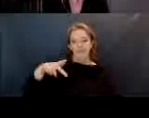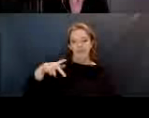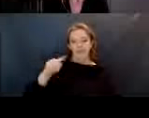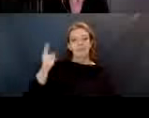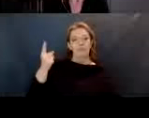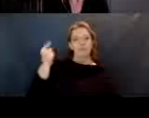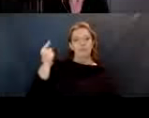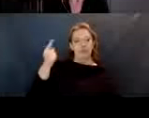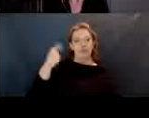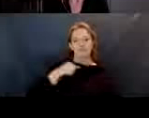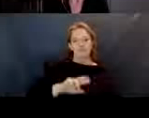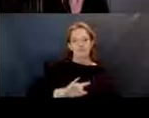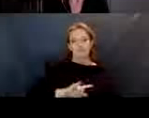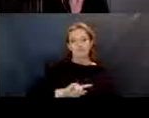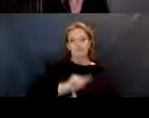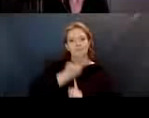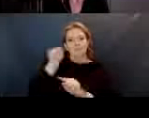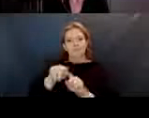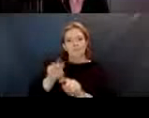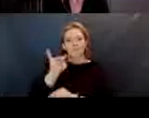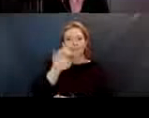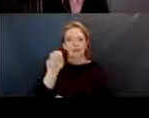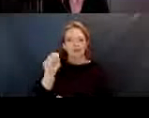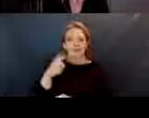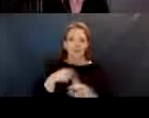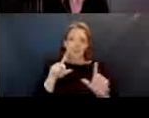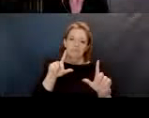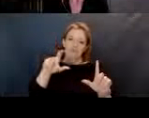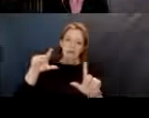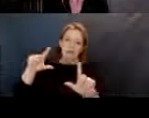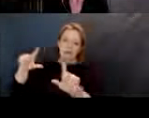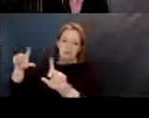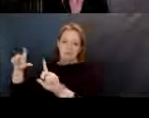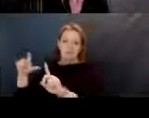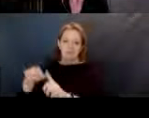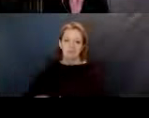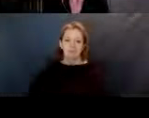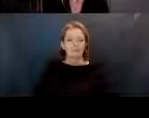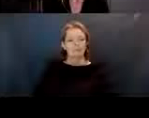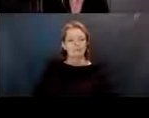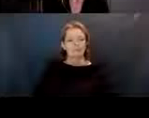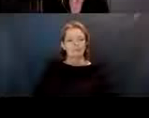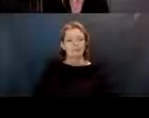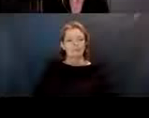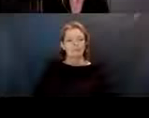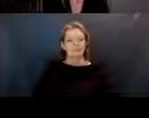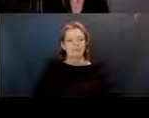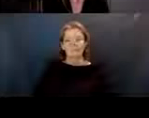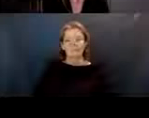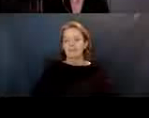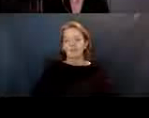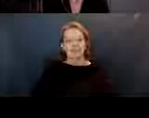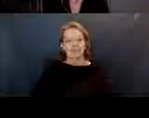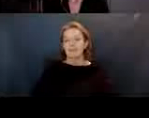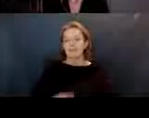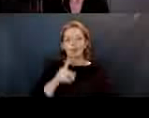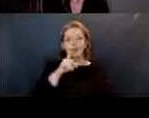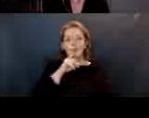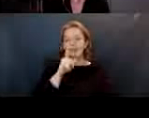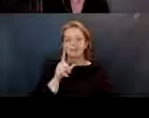There's so many things I could list to say that are some of my favorite parts about being